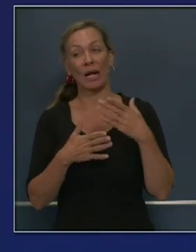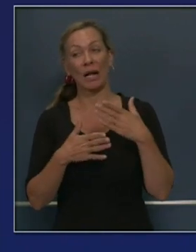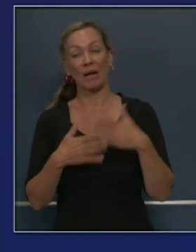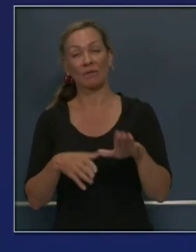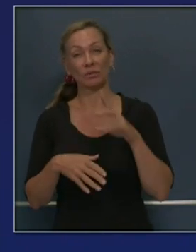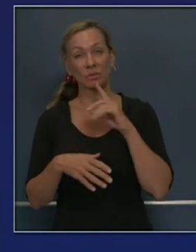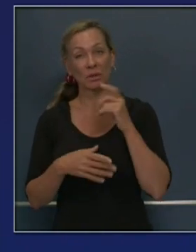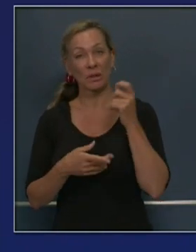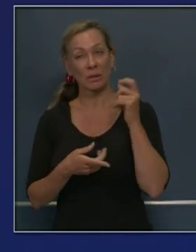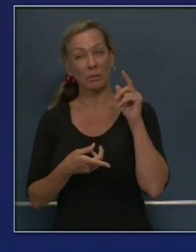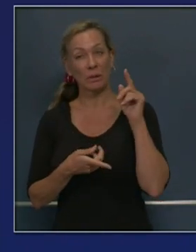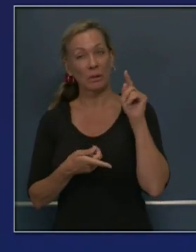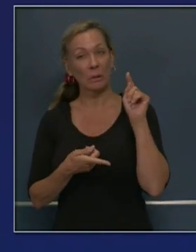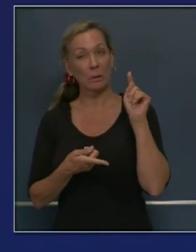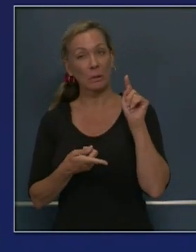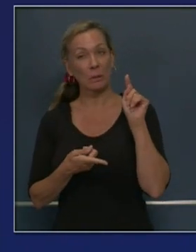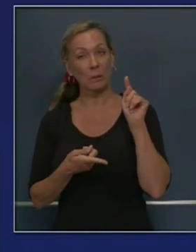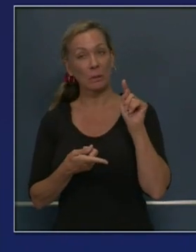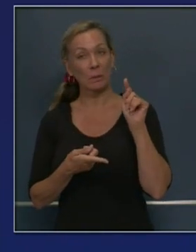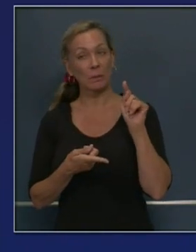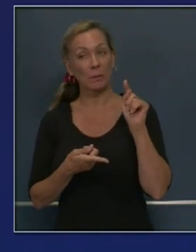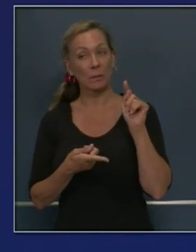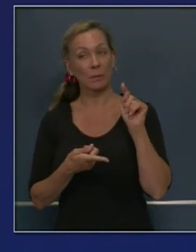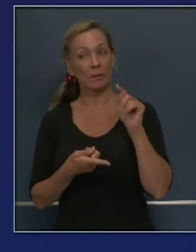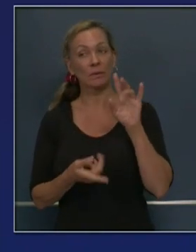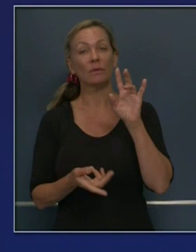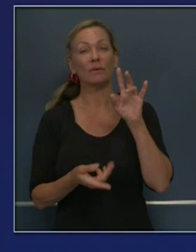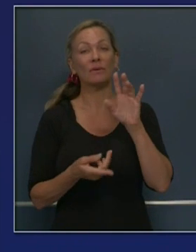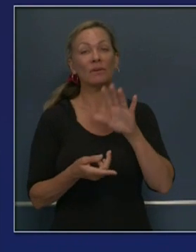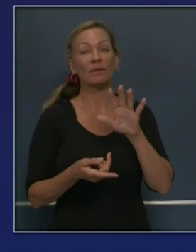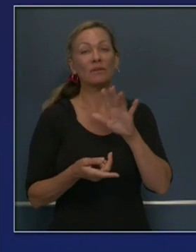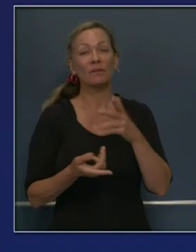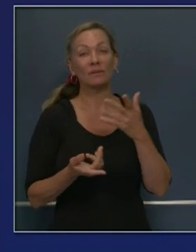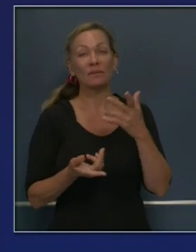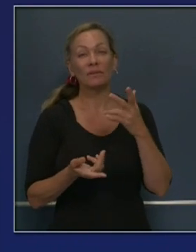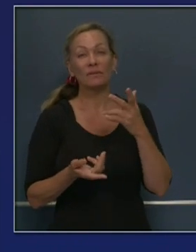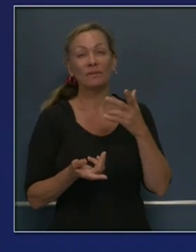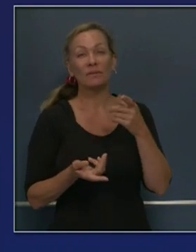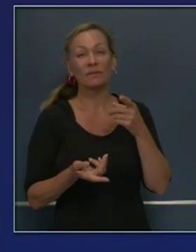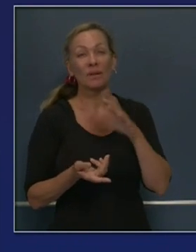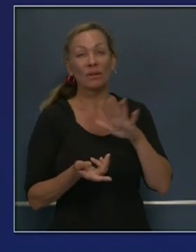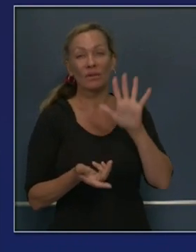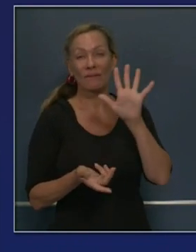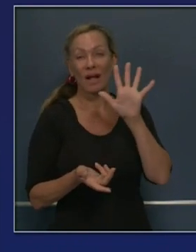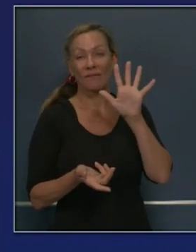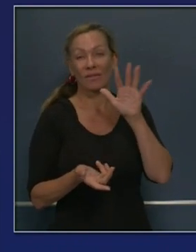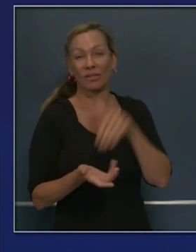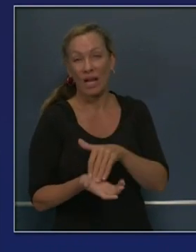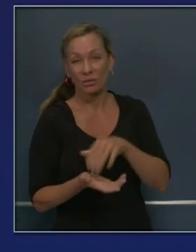FACE, IN TERMS OF PANDEMIC ITSELF. CASE NUMBERS RELATED TO COVERED I WANT TO PROVIDE YOU AN UPDATE. YOU SEE SOME NEW NUMBERS THAT HAVE COME IN THE SEVEN-DAY AVERAGE THAT IS TRENDING